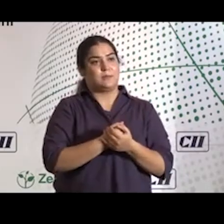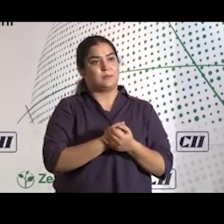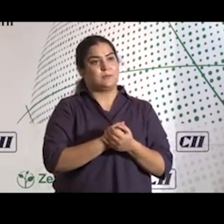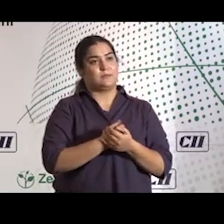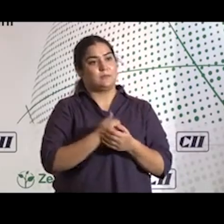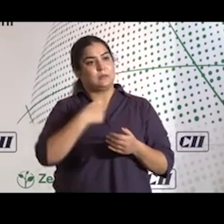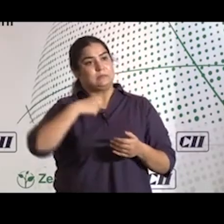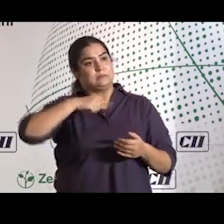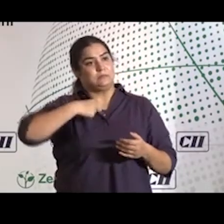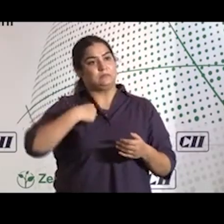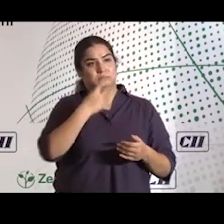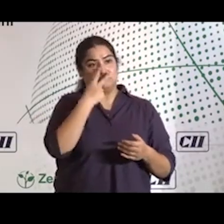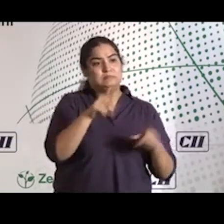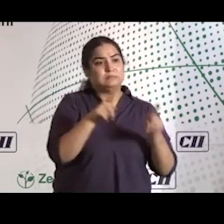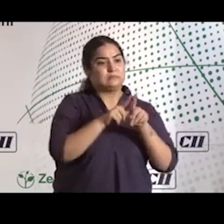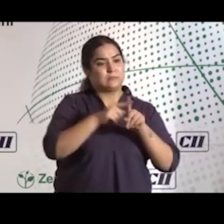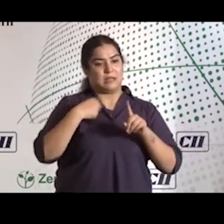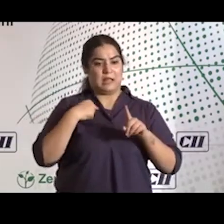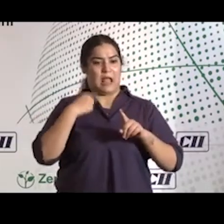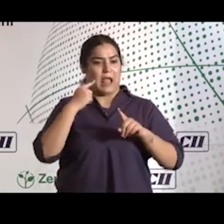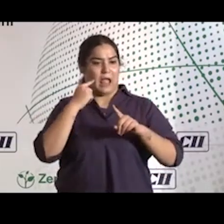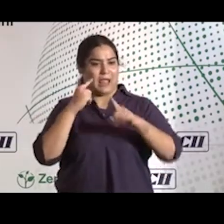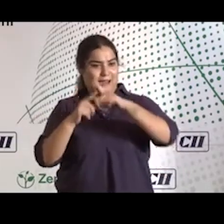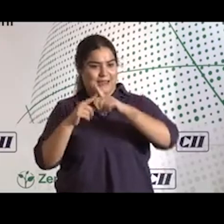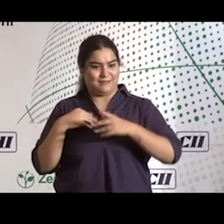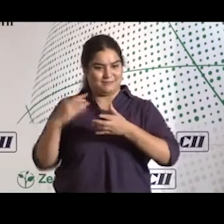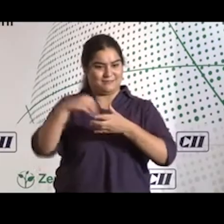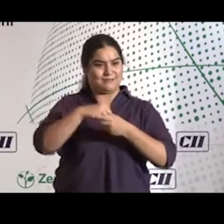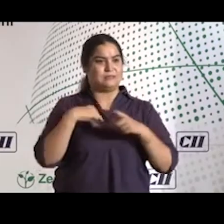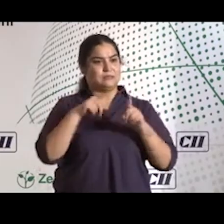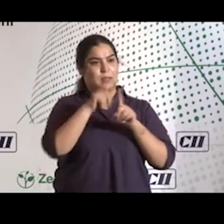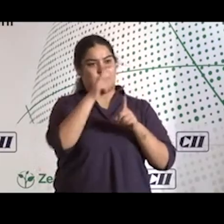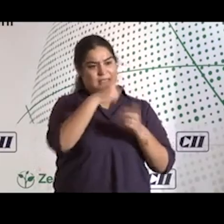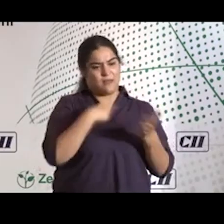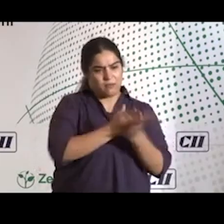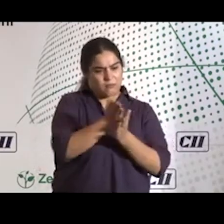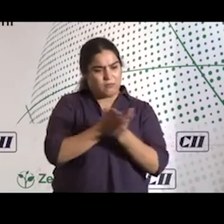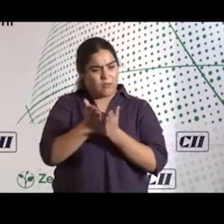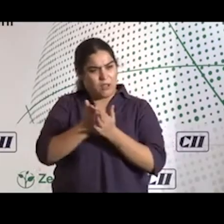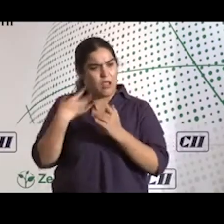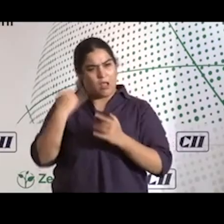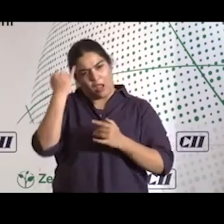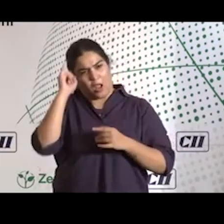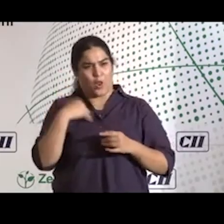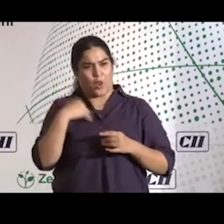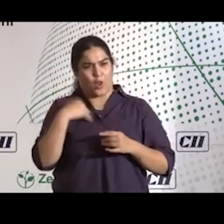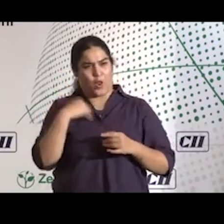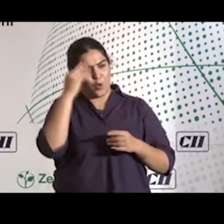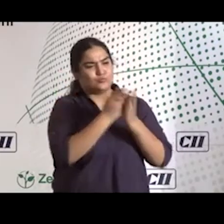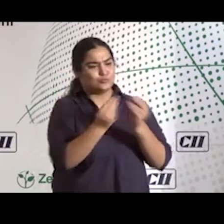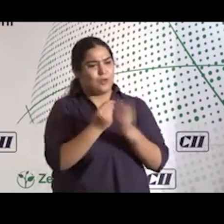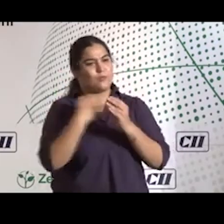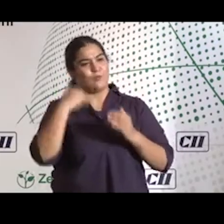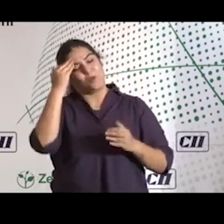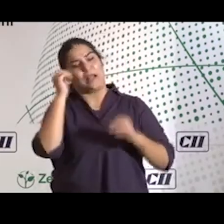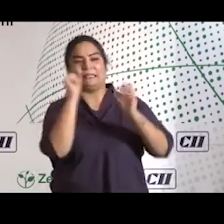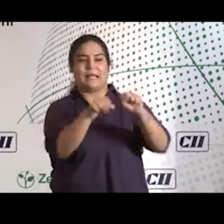I'm from i.t and I will do this. Excellent, amazing technical skills. You've seen this. An excellent digital impact script.